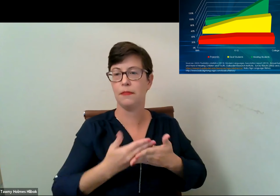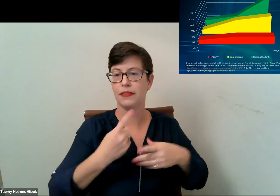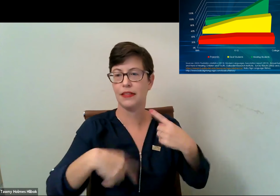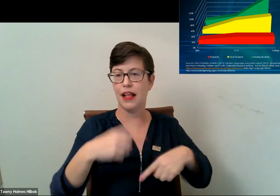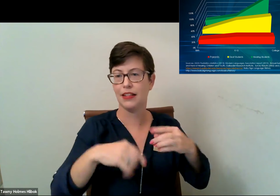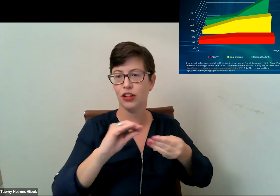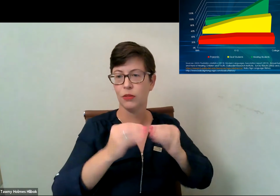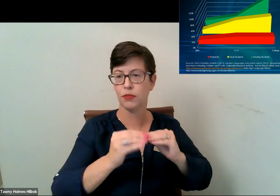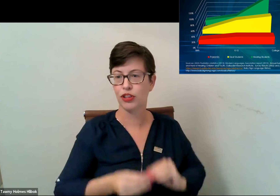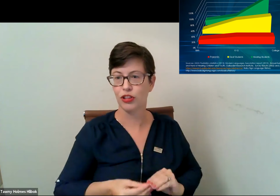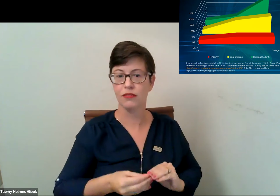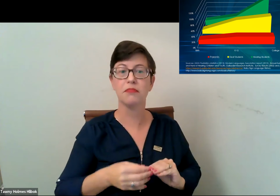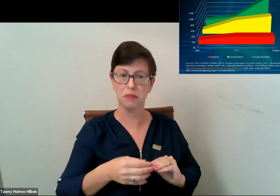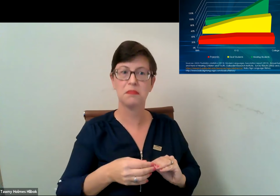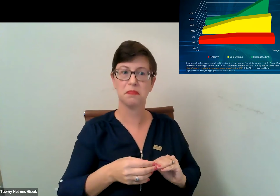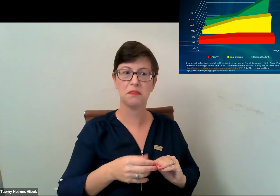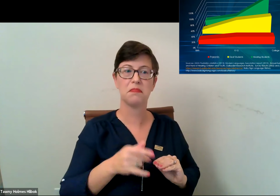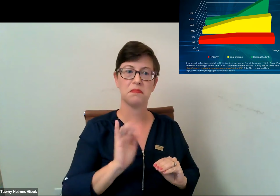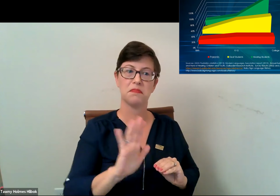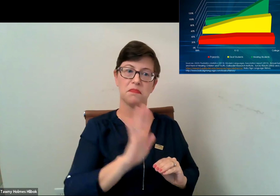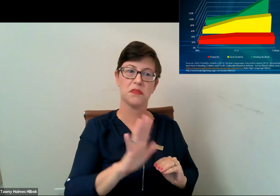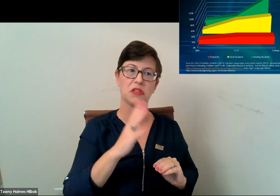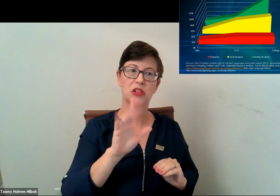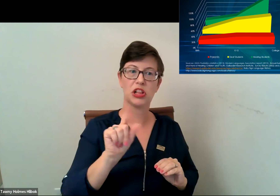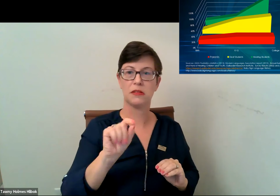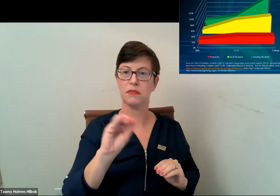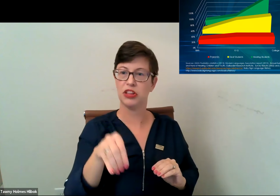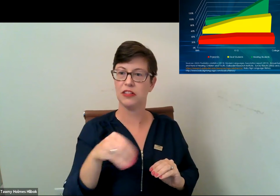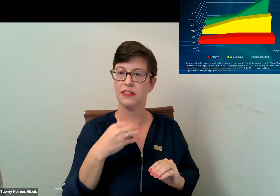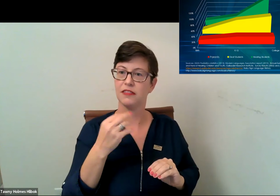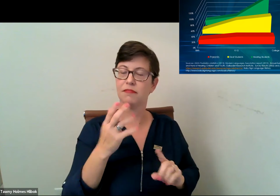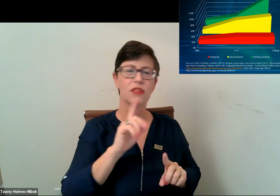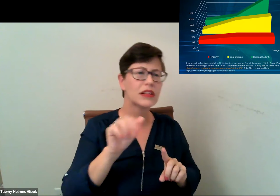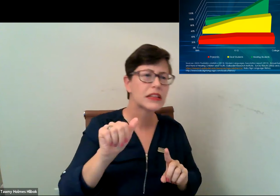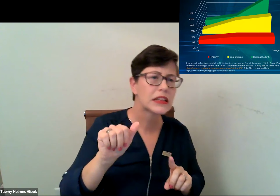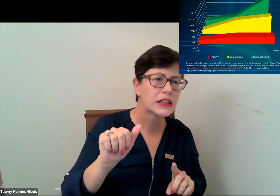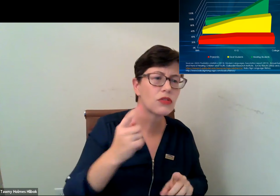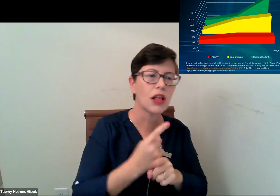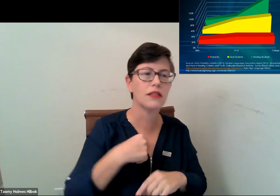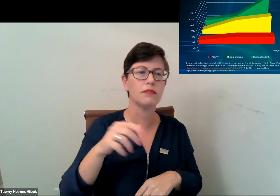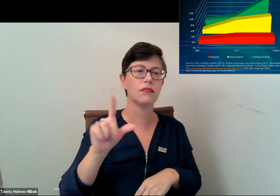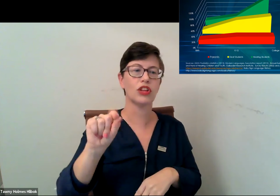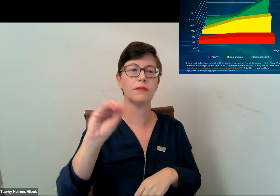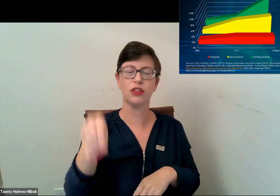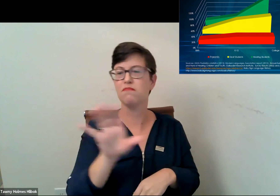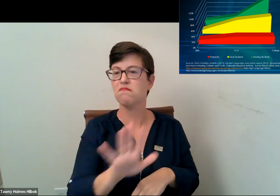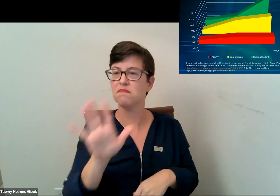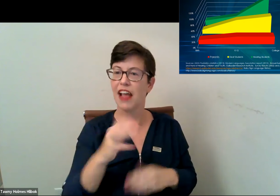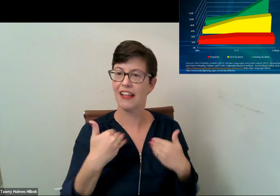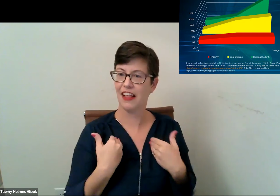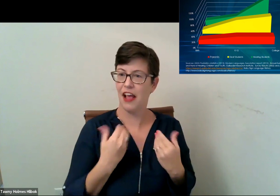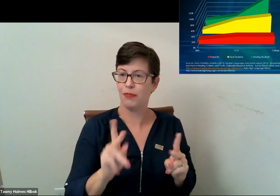from birth some students are supposed to baby signs and numbers so about 20% of yes 20%